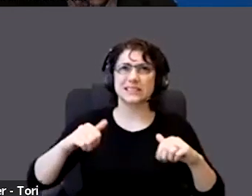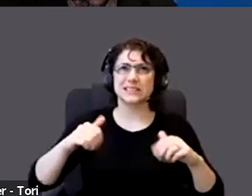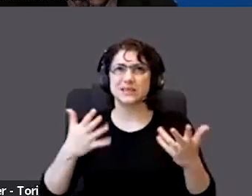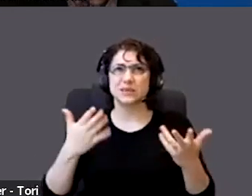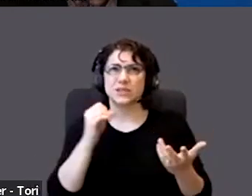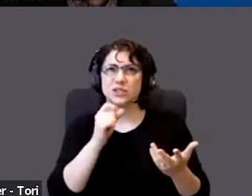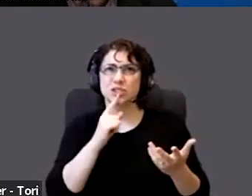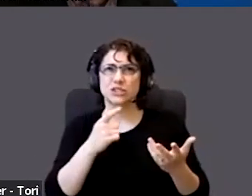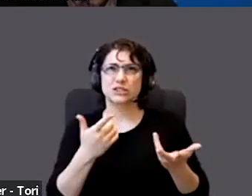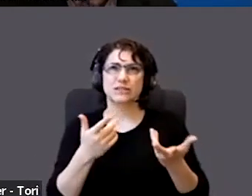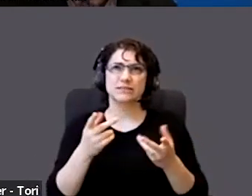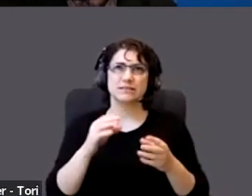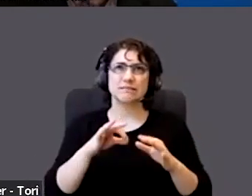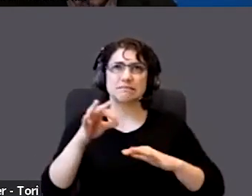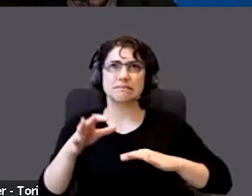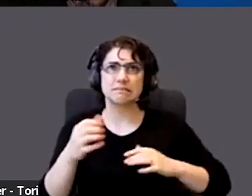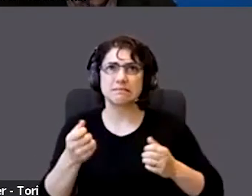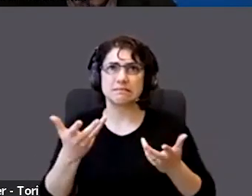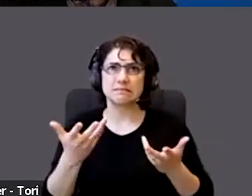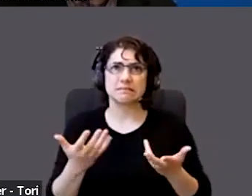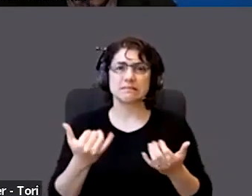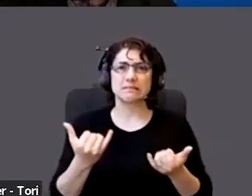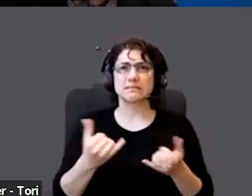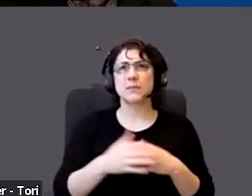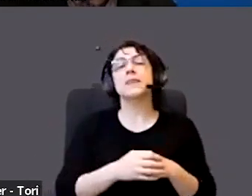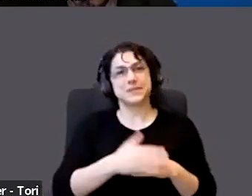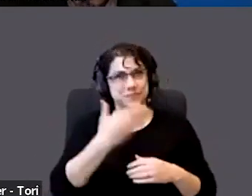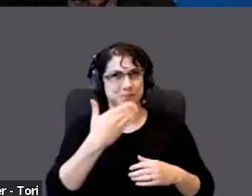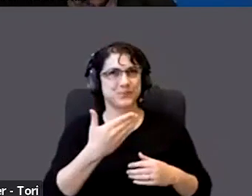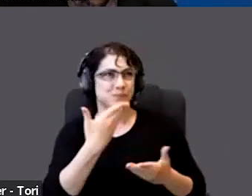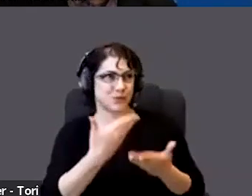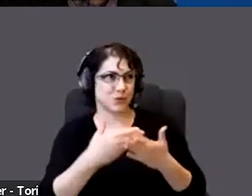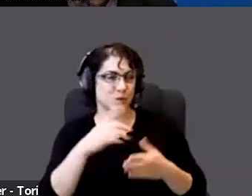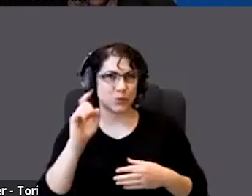So yes, we have early startup funding from the American Rescue Plan.